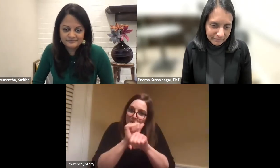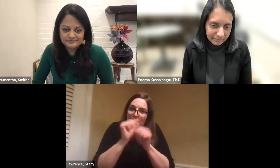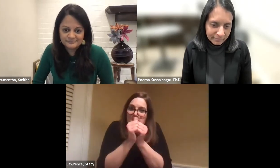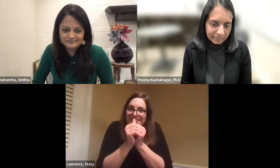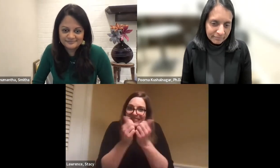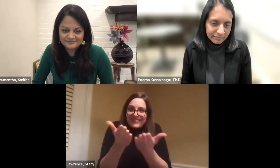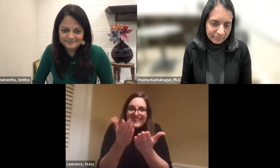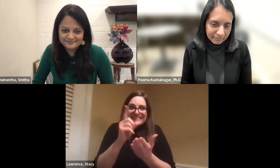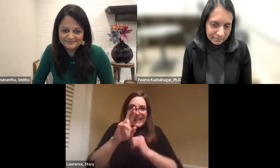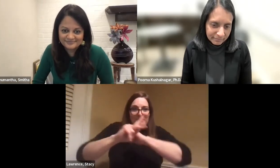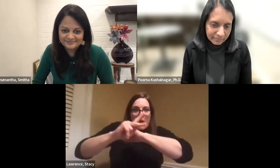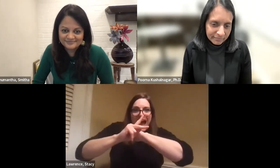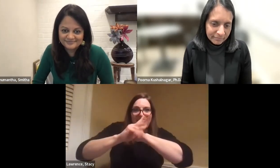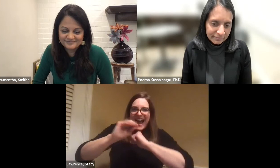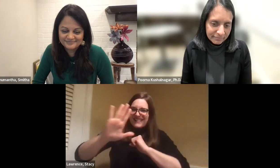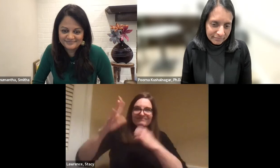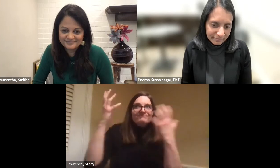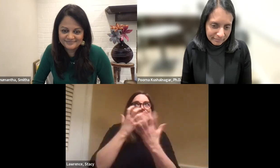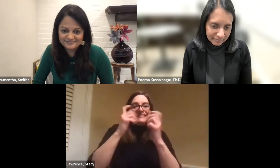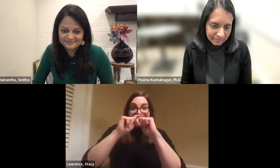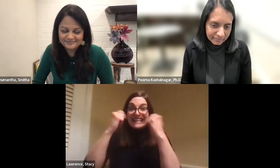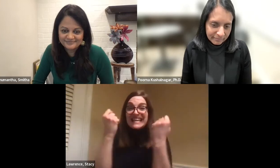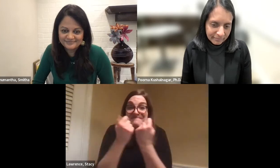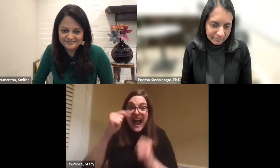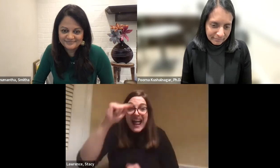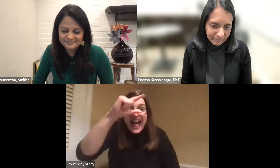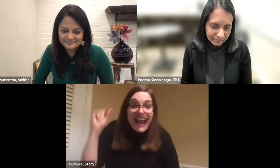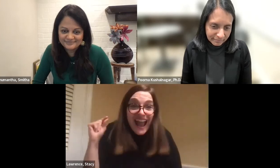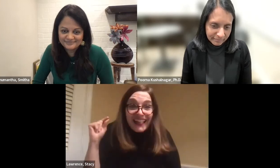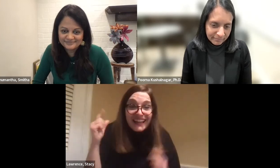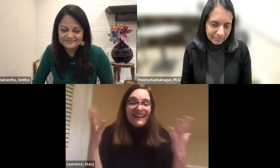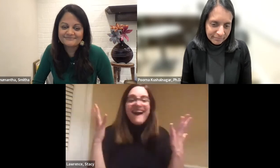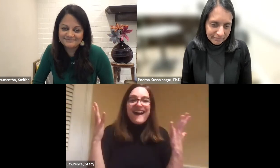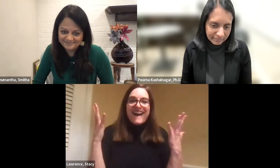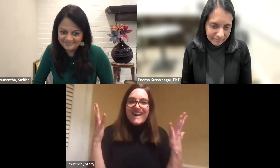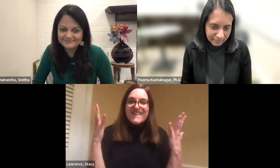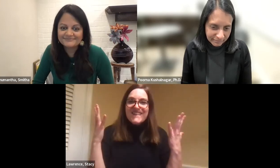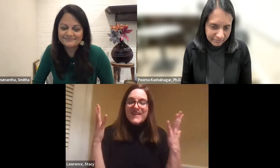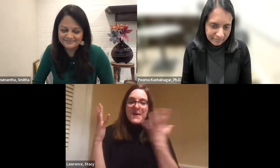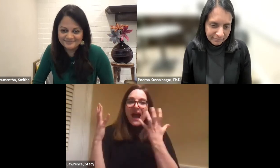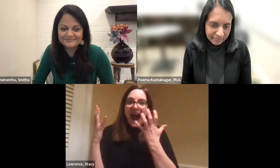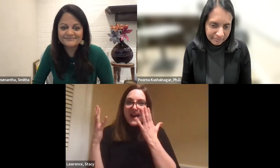They worked tirelessly with everybody here this evening, with the team at Gallaudet.